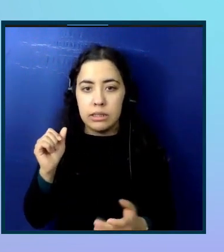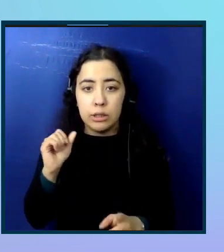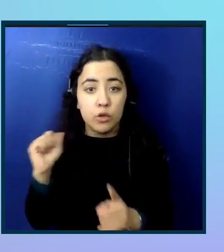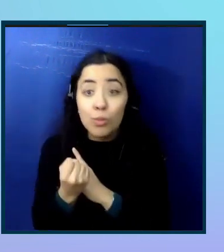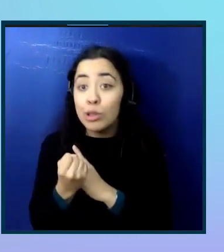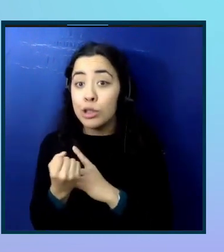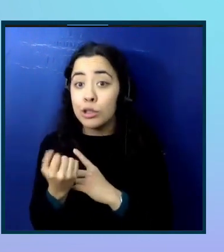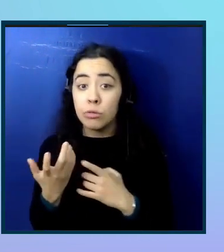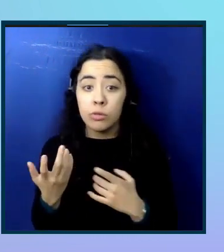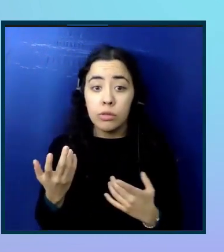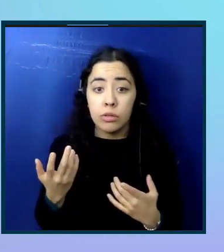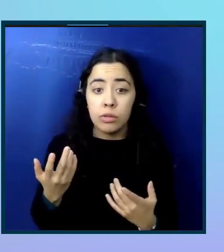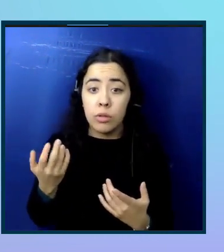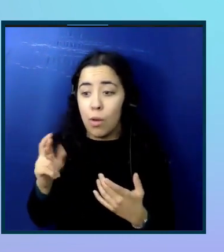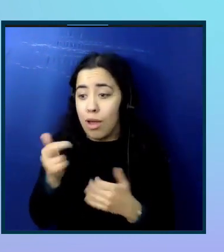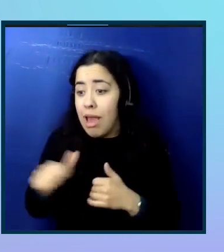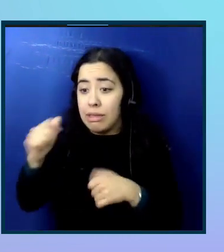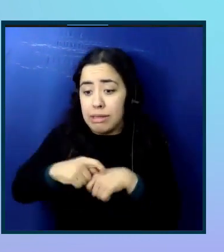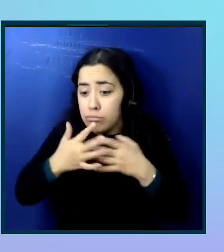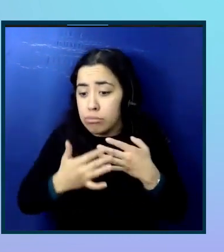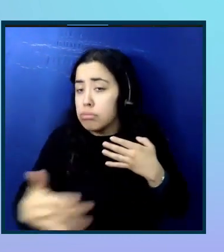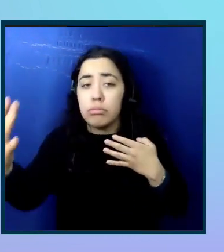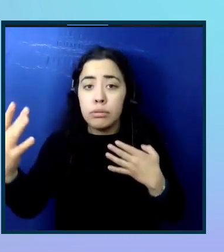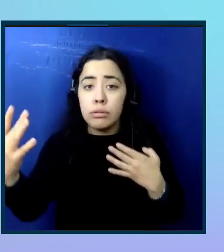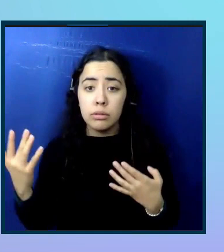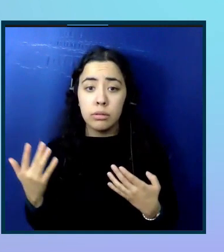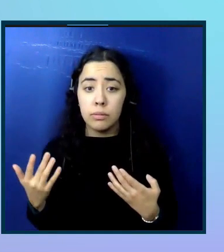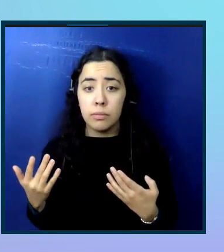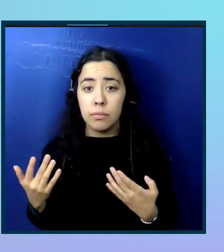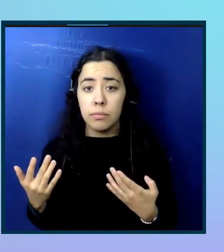or that, down the road, they are defined as able-bodied